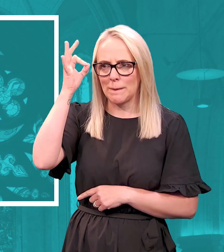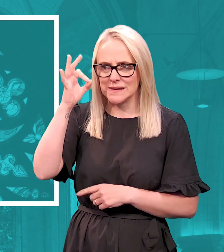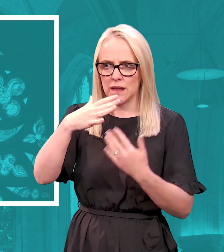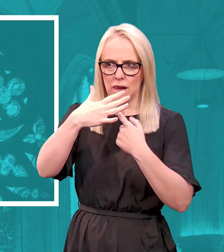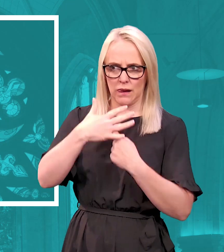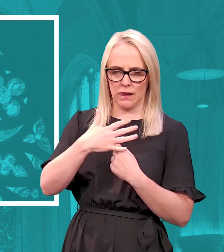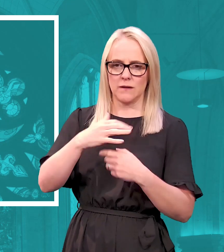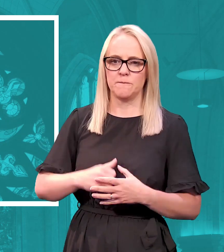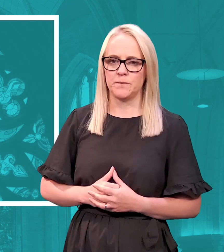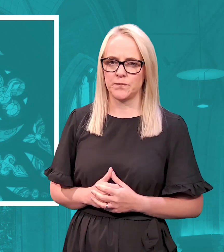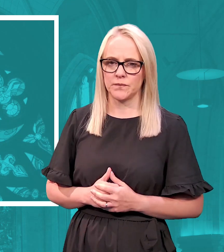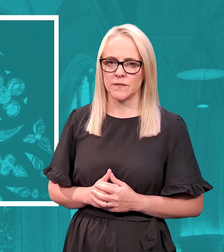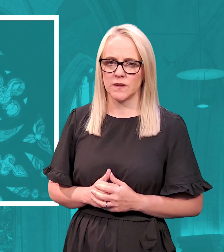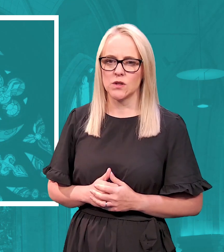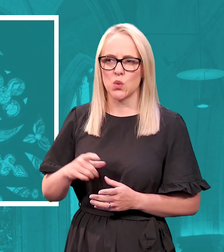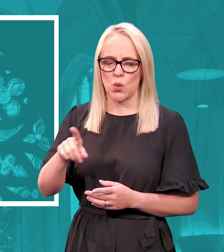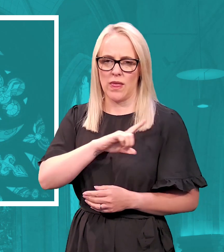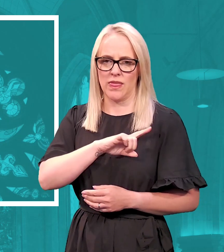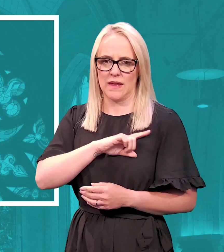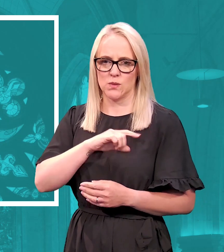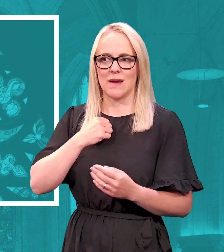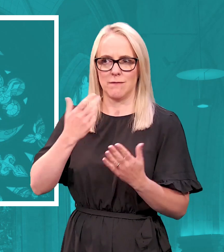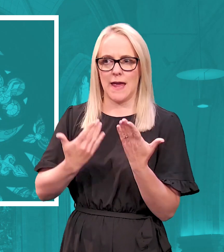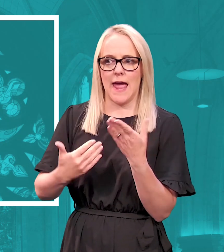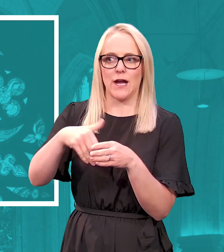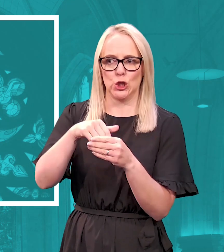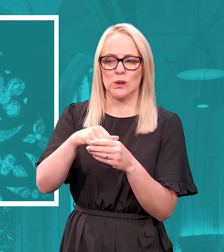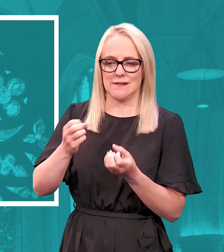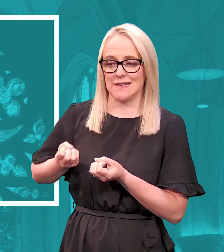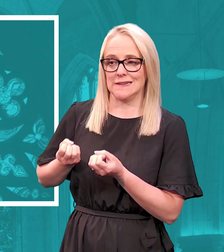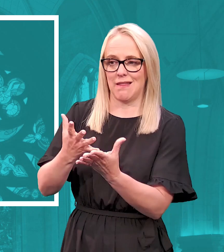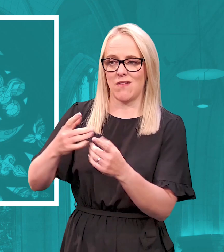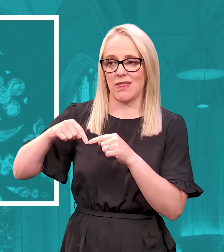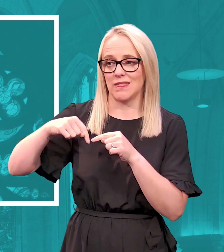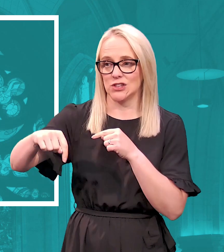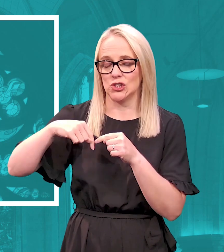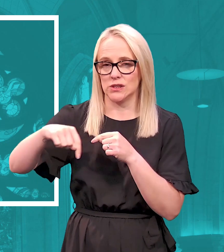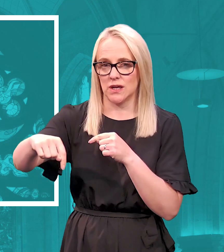Thus, we've included this in our deliverances for this year, just for noting.